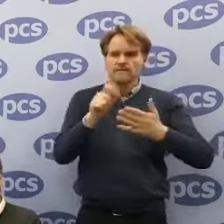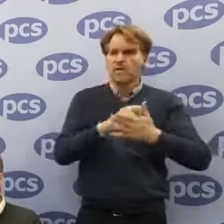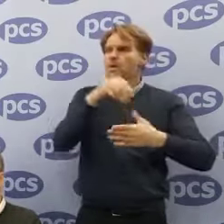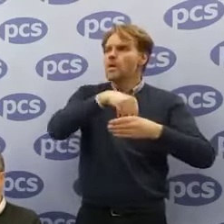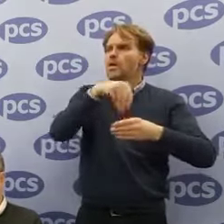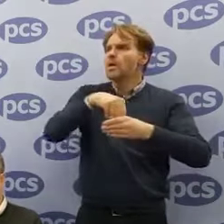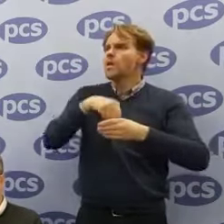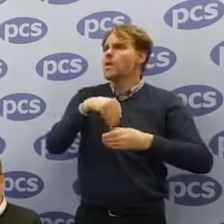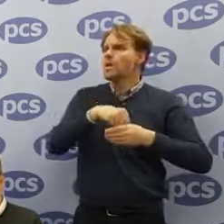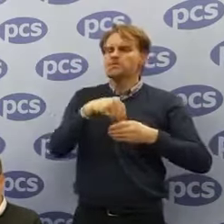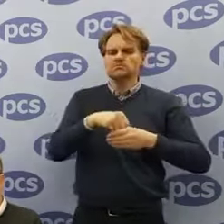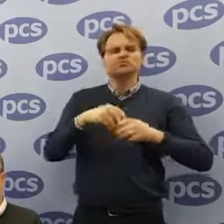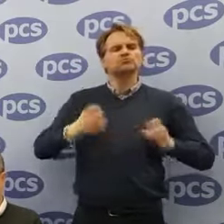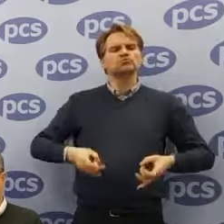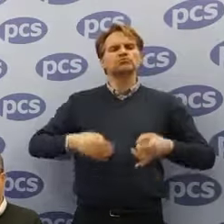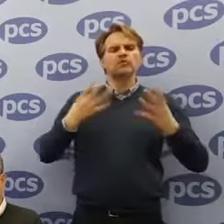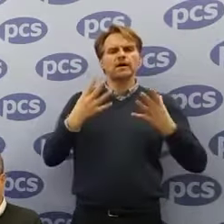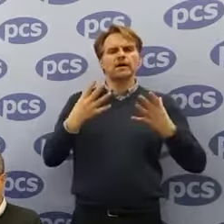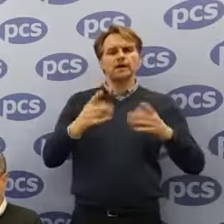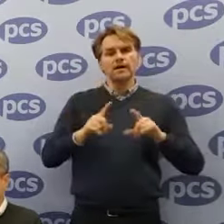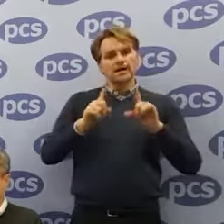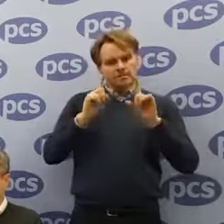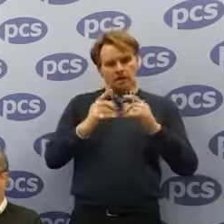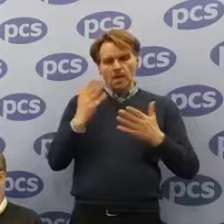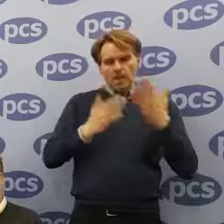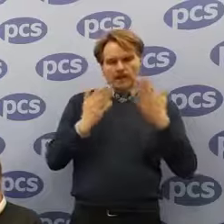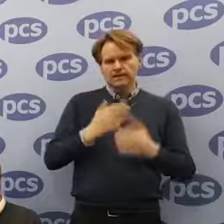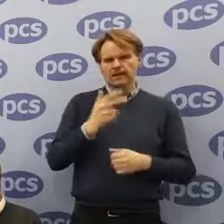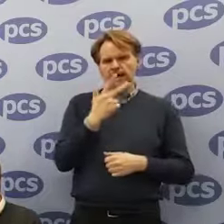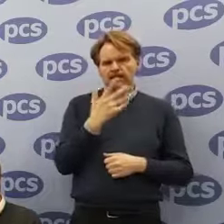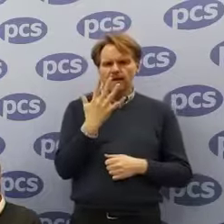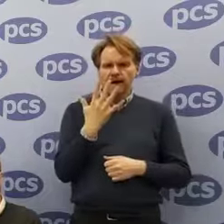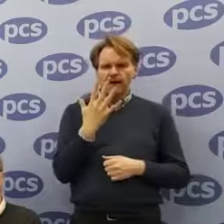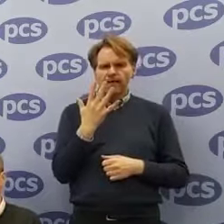the government has used postal balloting to try and make it hard for people to vote,